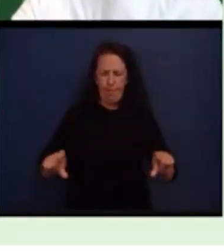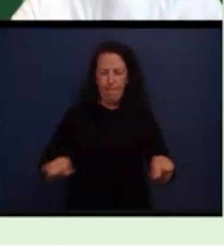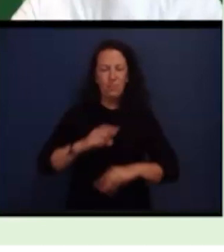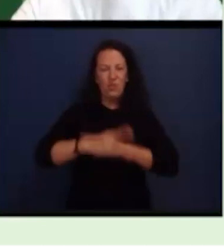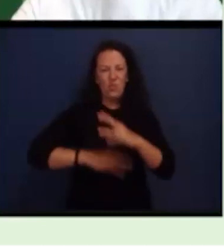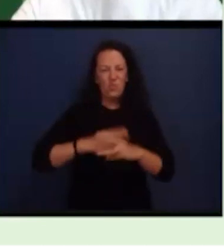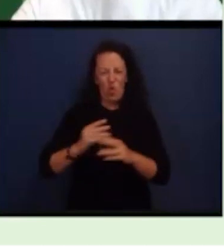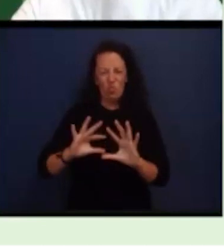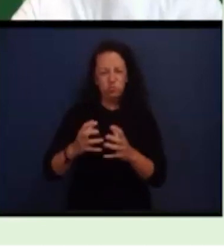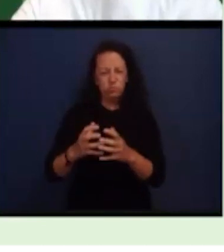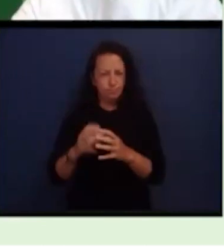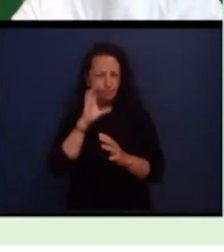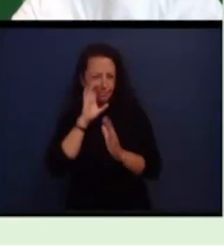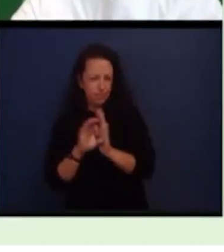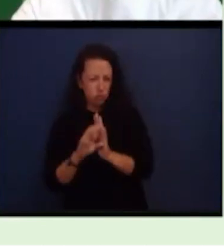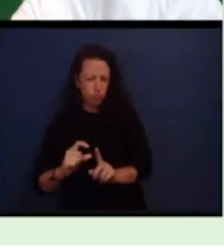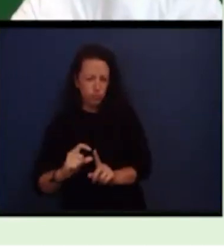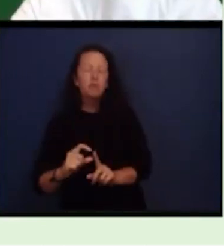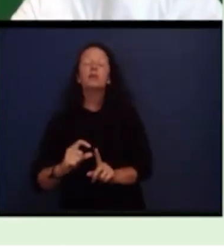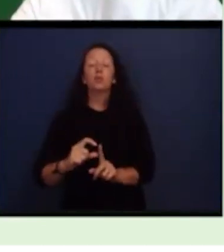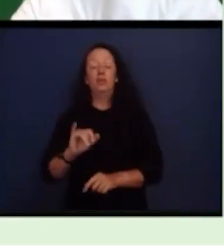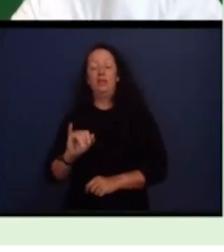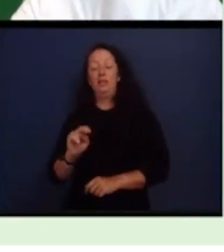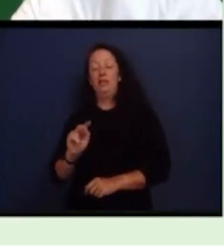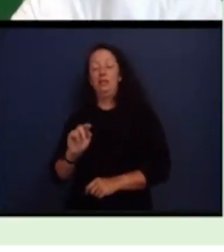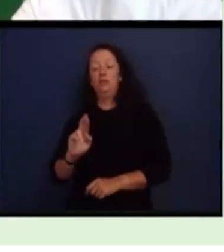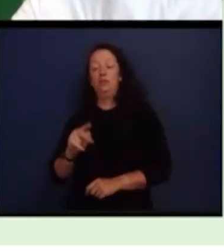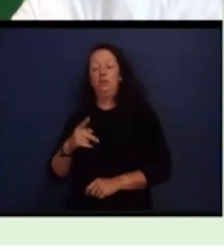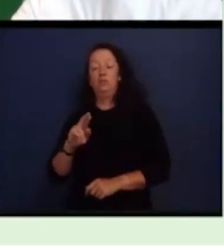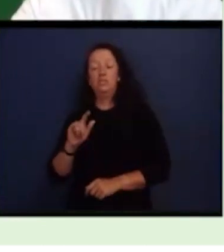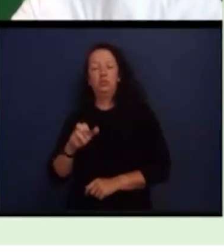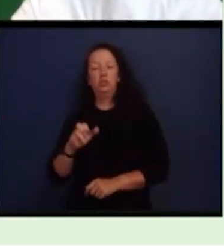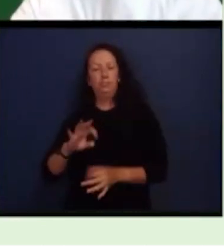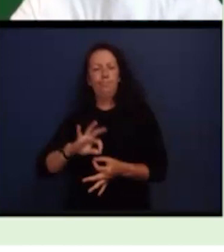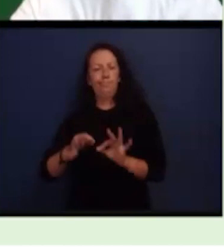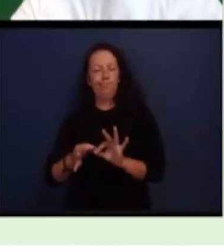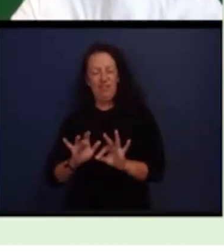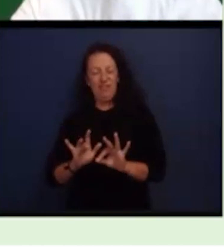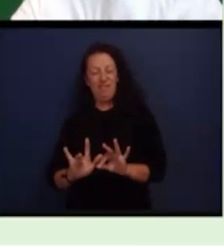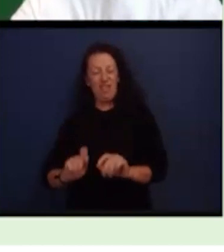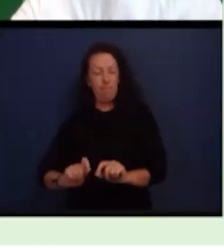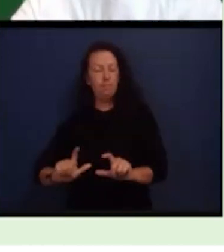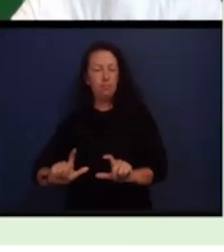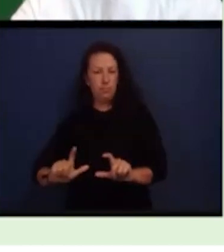Symbol with the words interpretation written underneath. Click on that. And then click on American Sign Language.